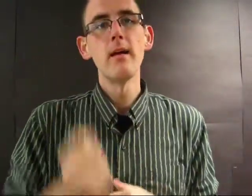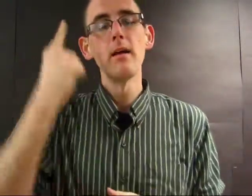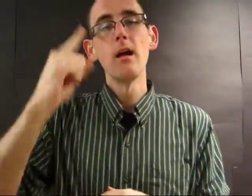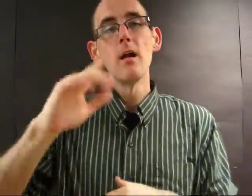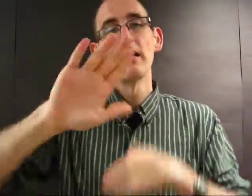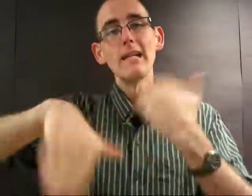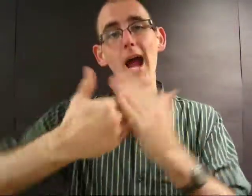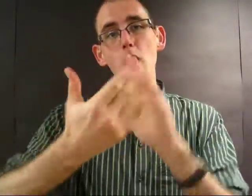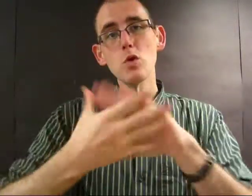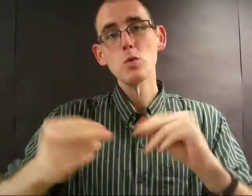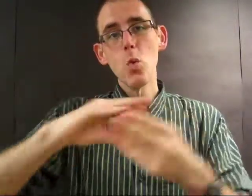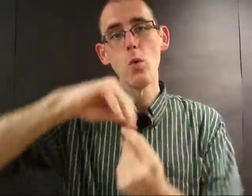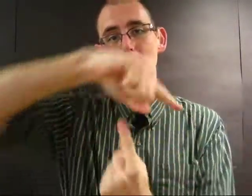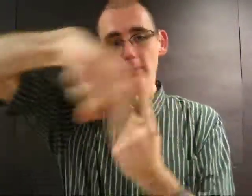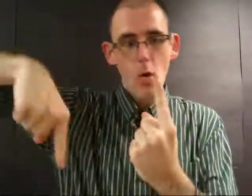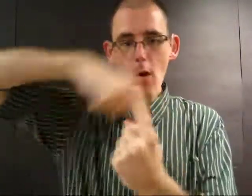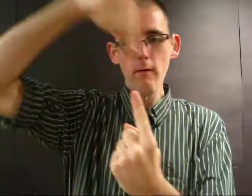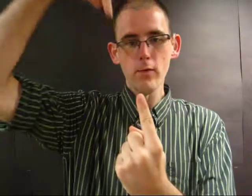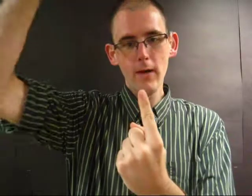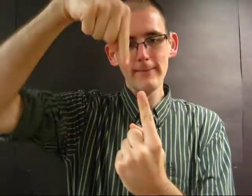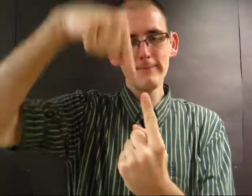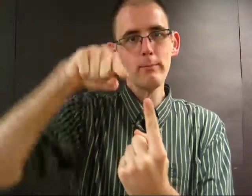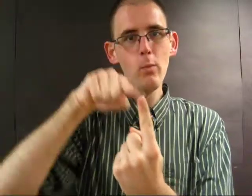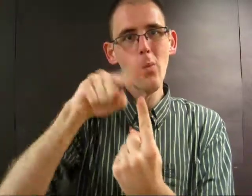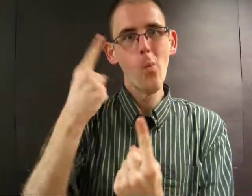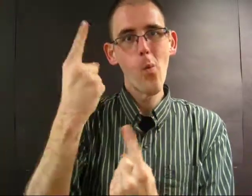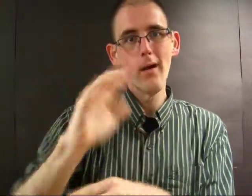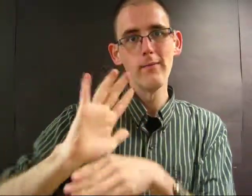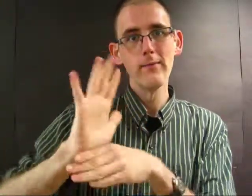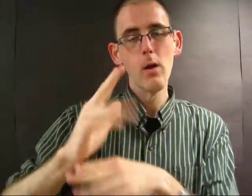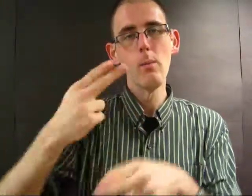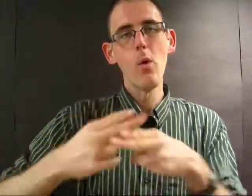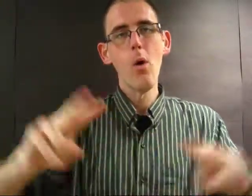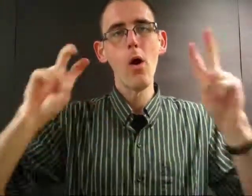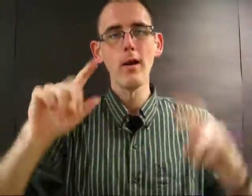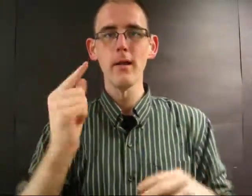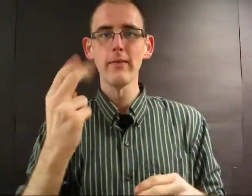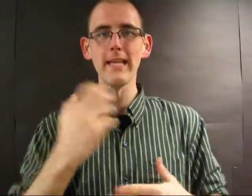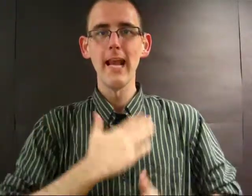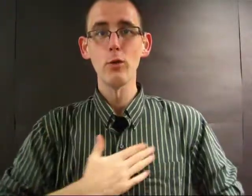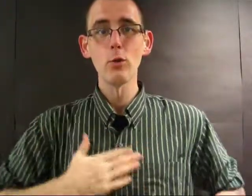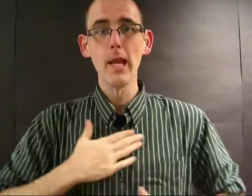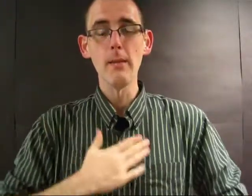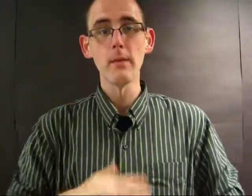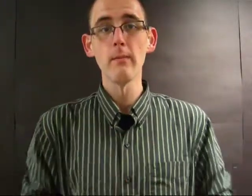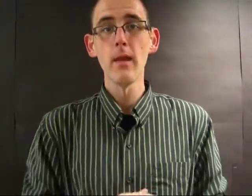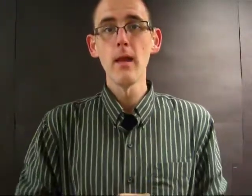The entire book revolves around a film called "the Entertainment."